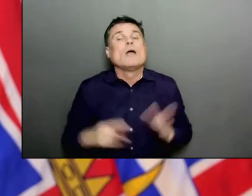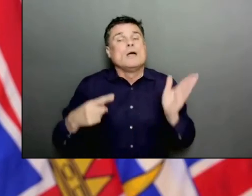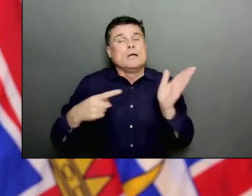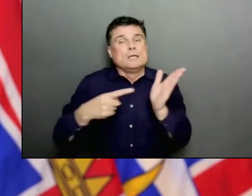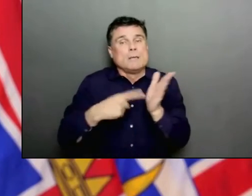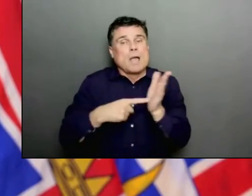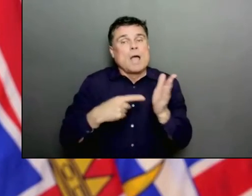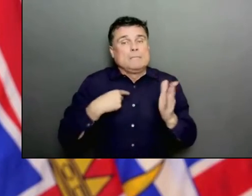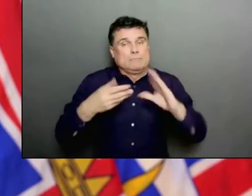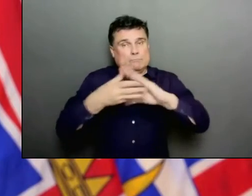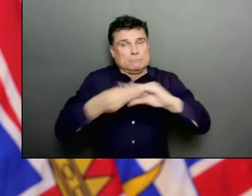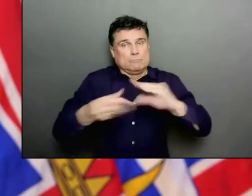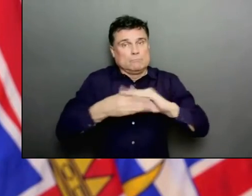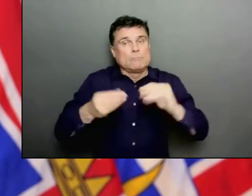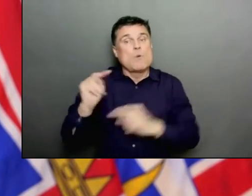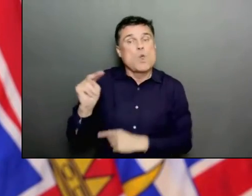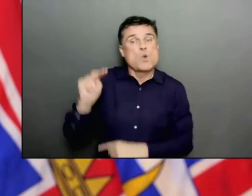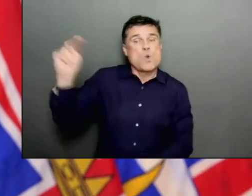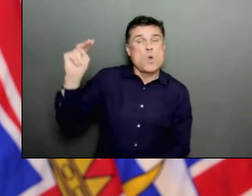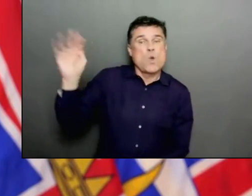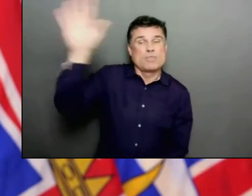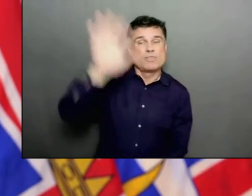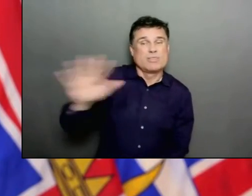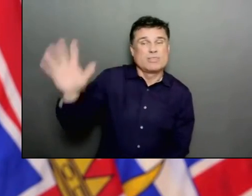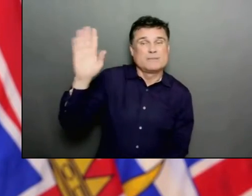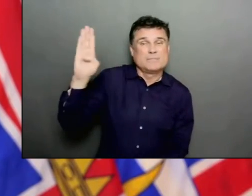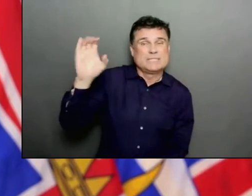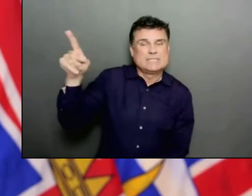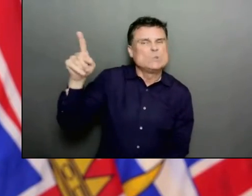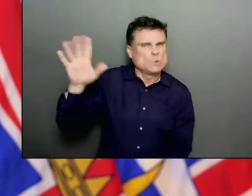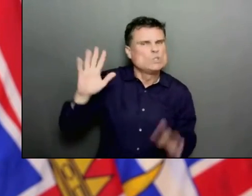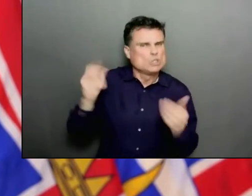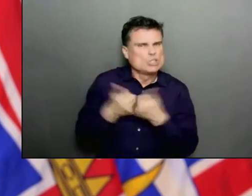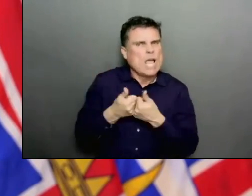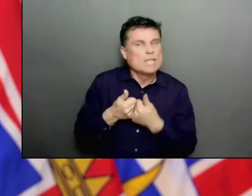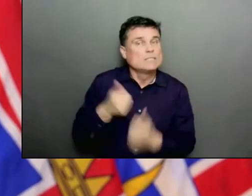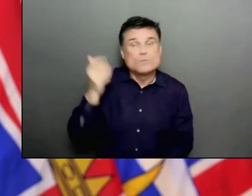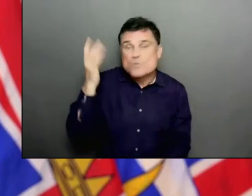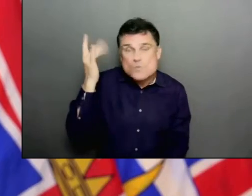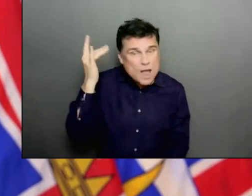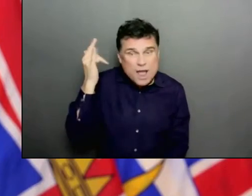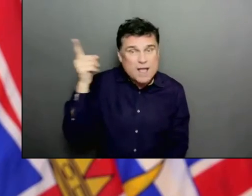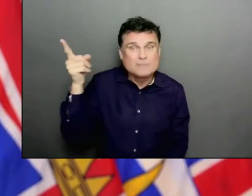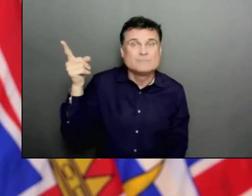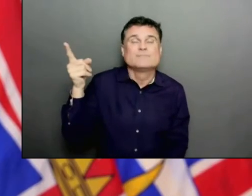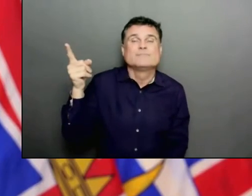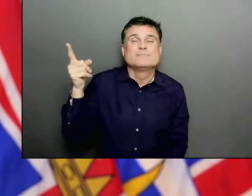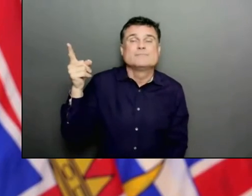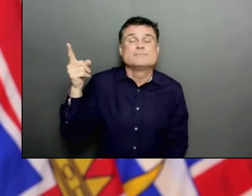reported on in a number of the industrial work camps that are in the Northern Health region.